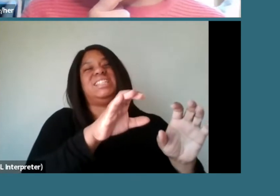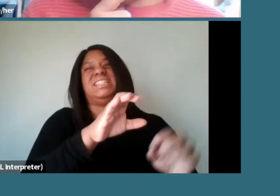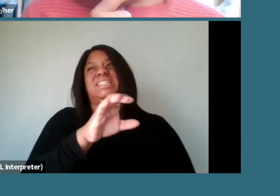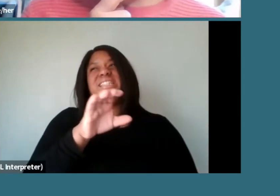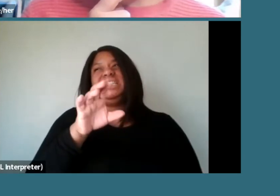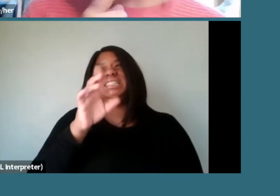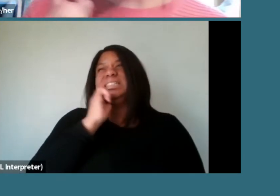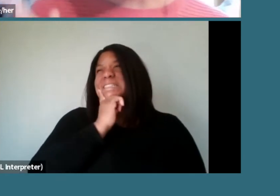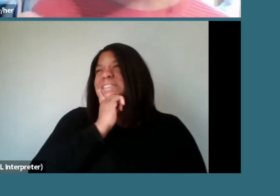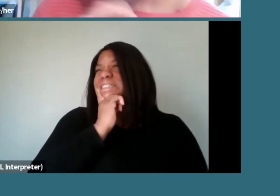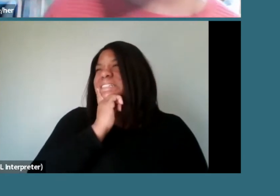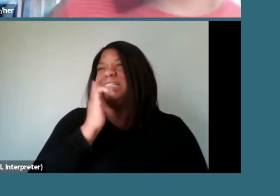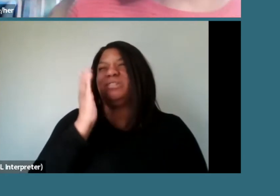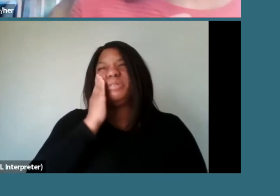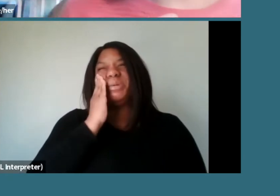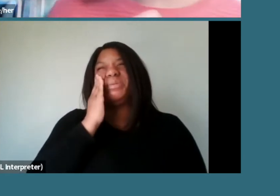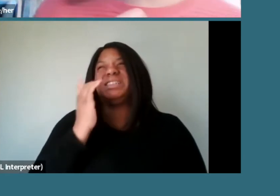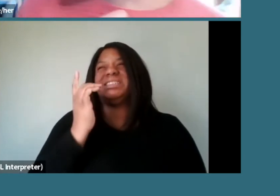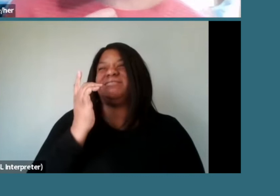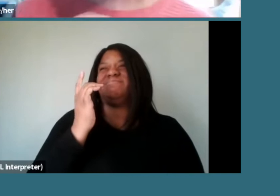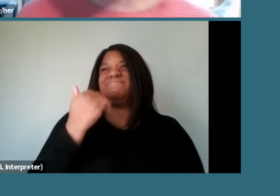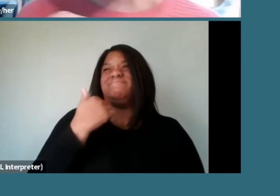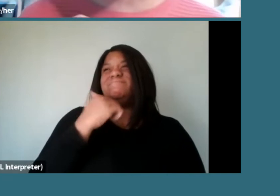of my wheelhouse, but I will say that it's interesting.